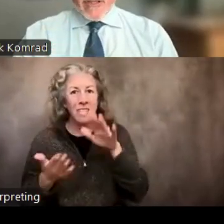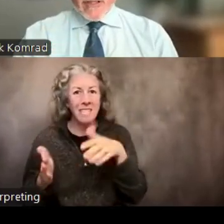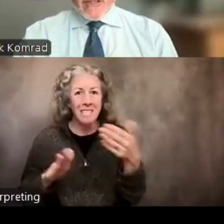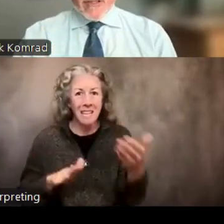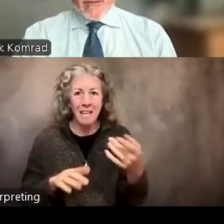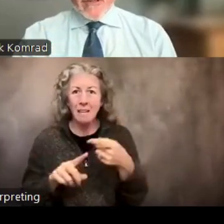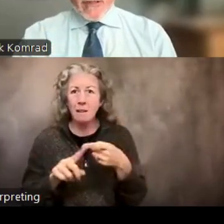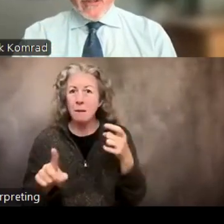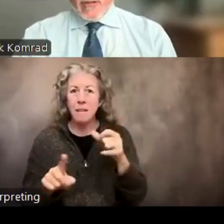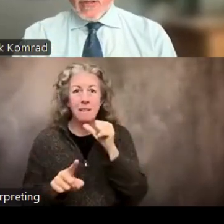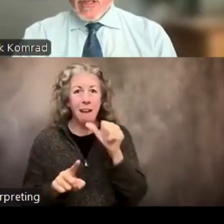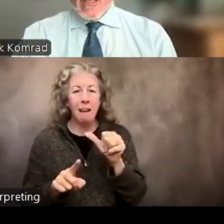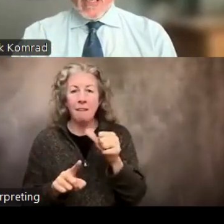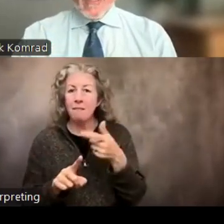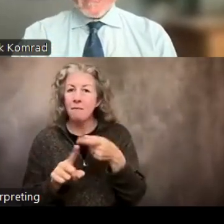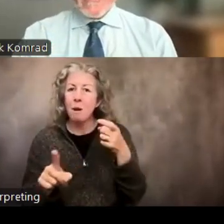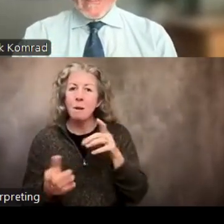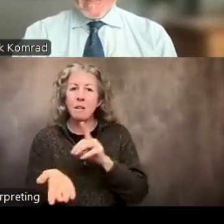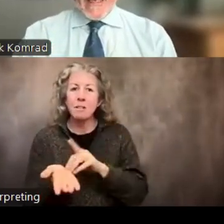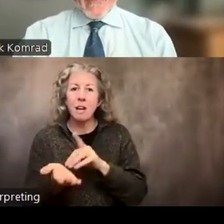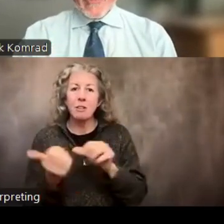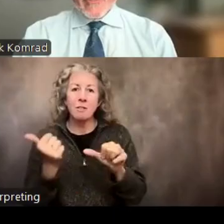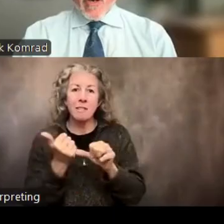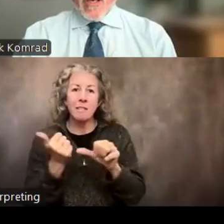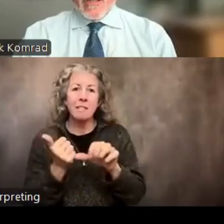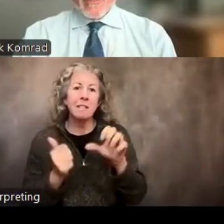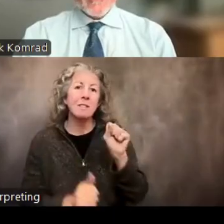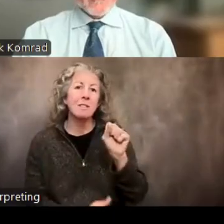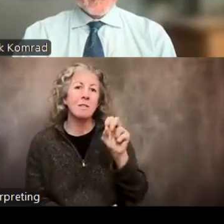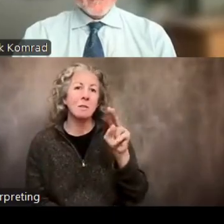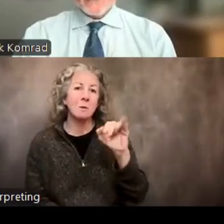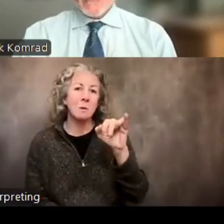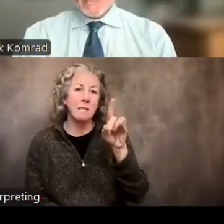assisted suicide. So I want to dedicate this talk to Jane